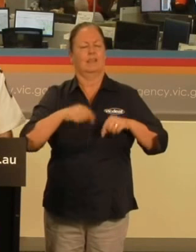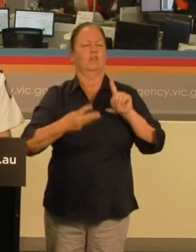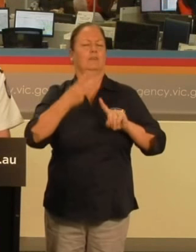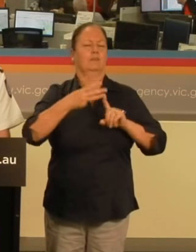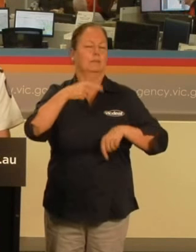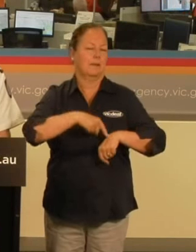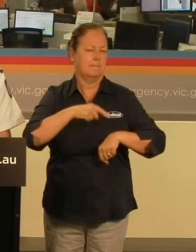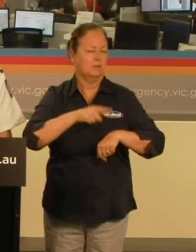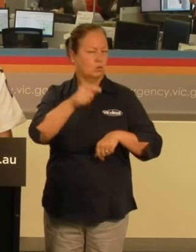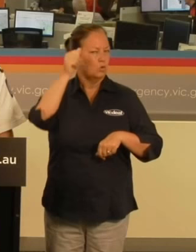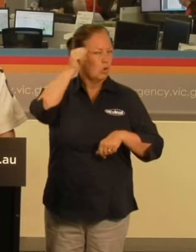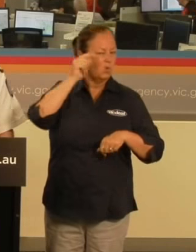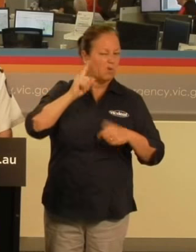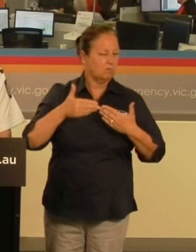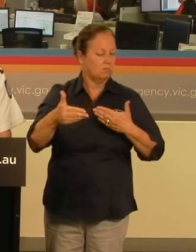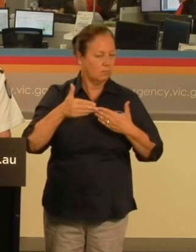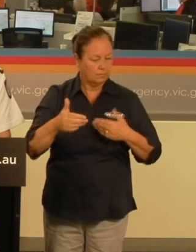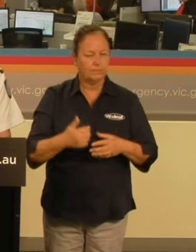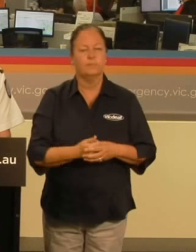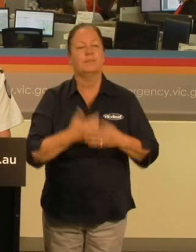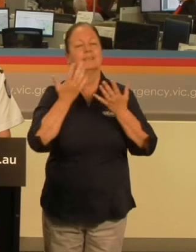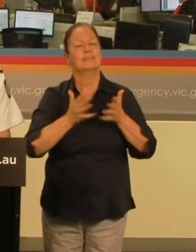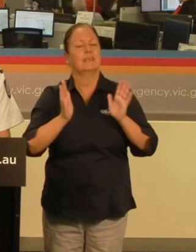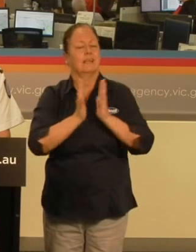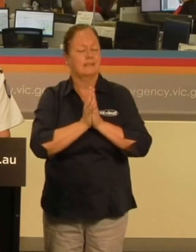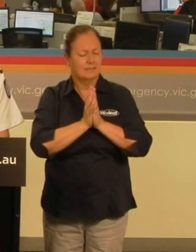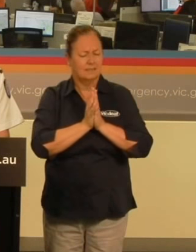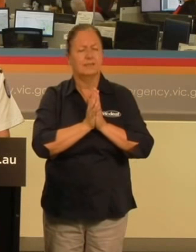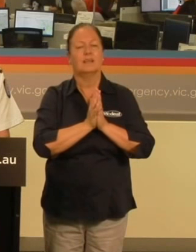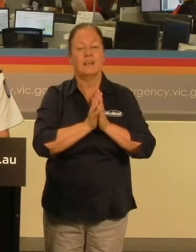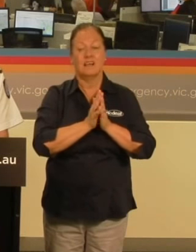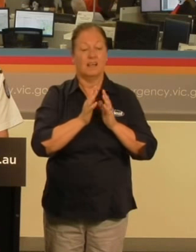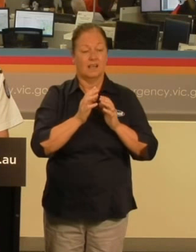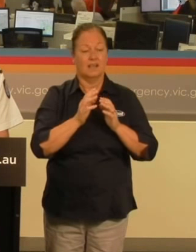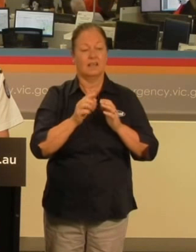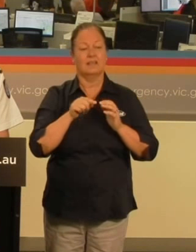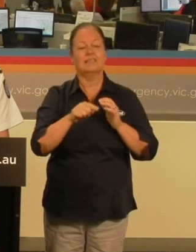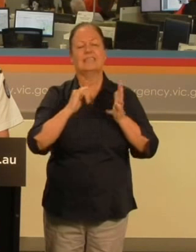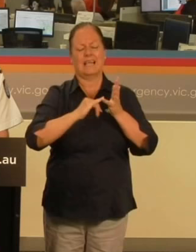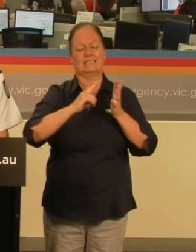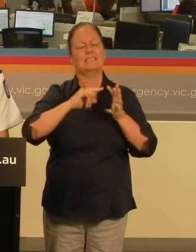or getting busier with just on 50 calls for assistance most of those of work for